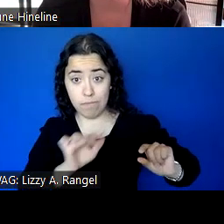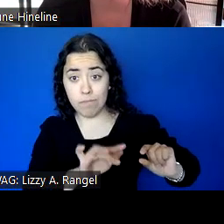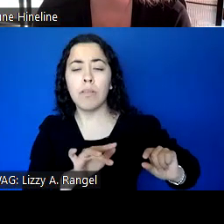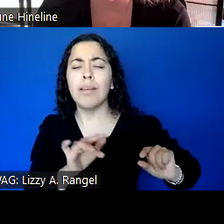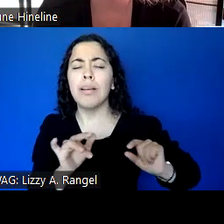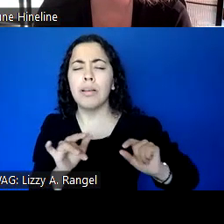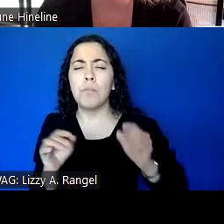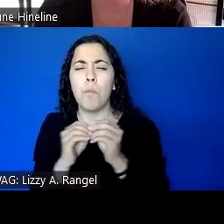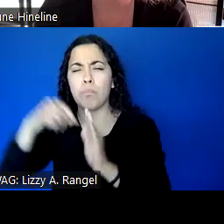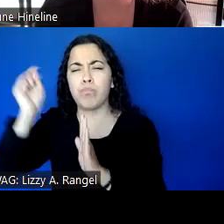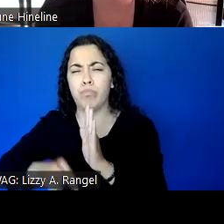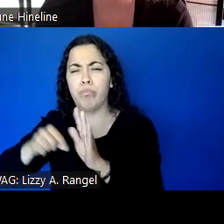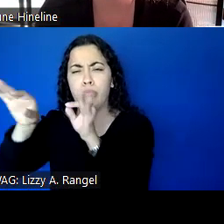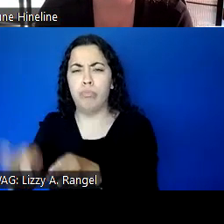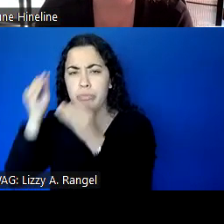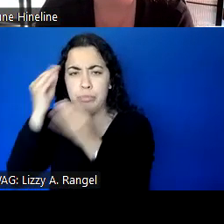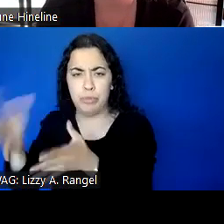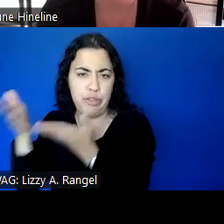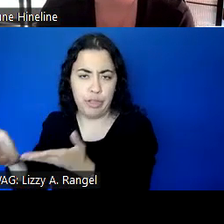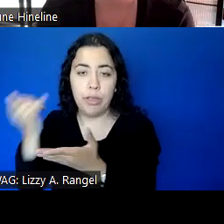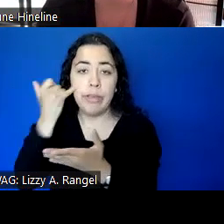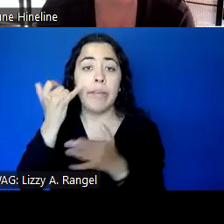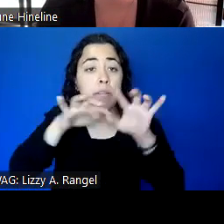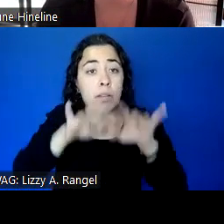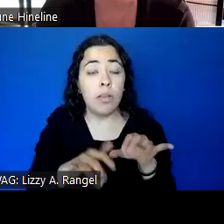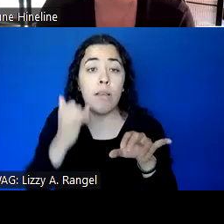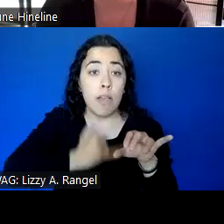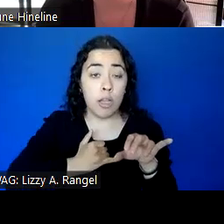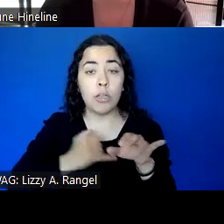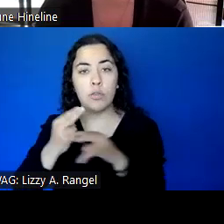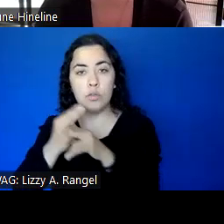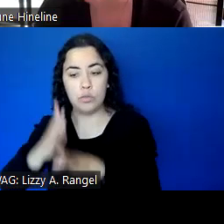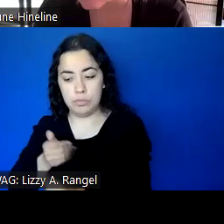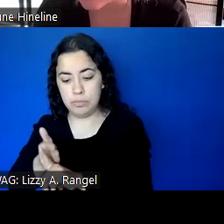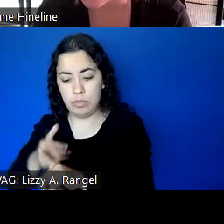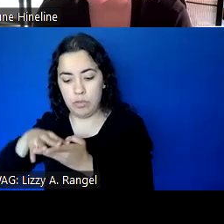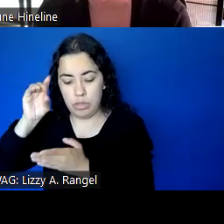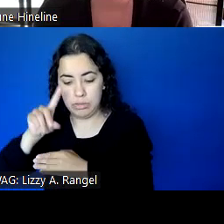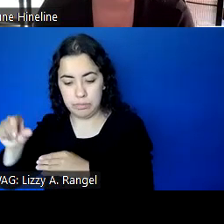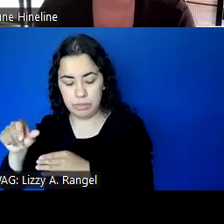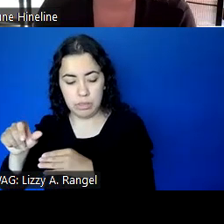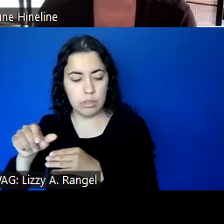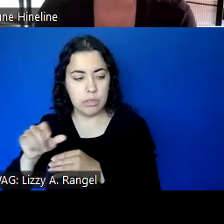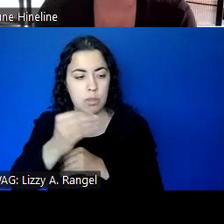detected and suggestions for the correction are known, then these suggestions are provided to the